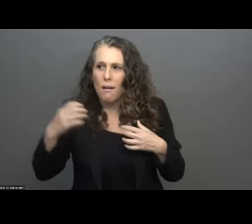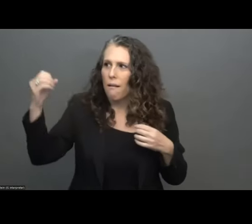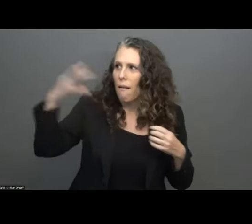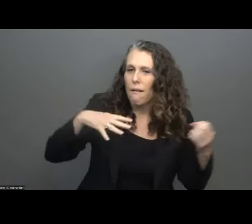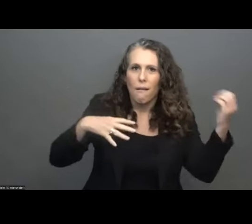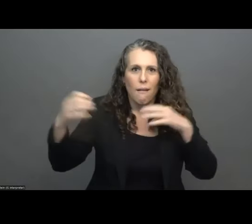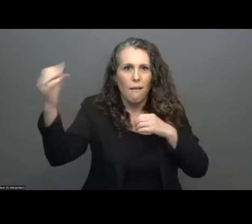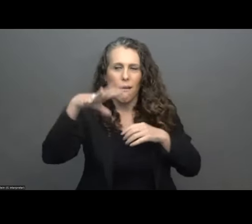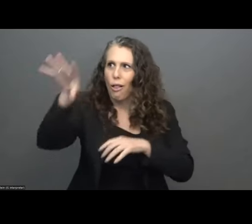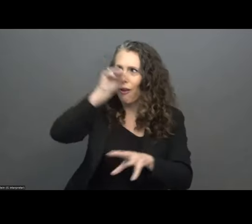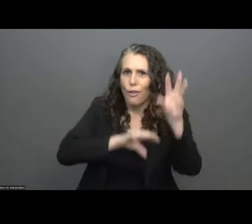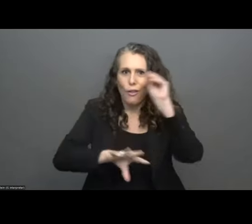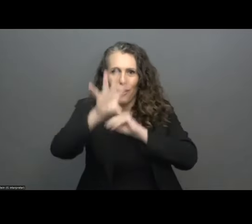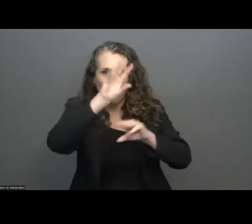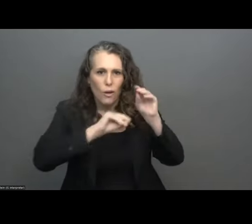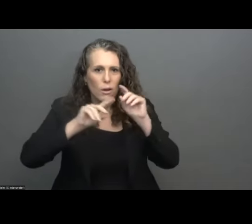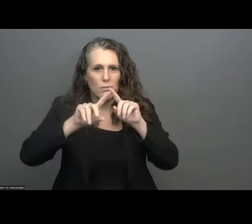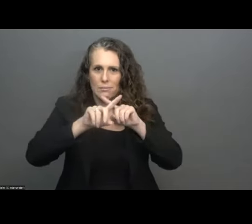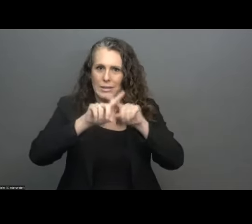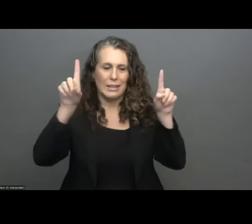from other companies and throughout today's session.